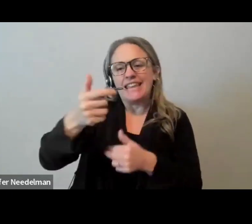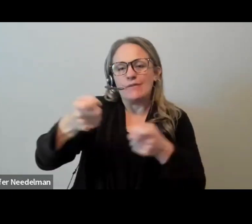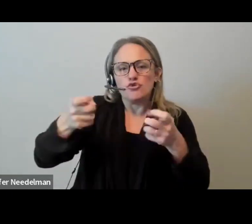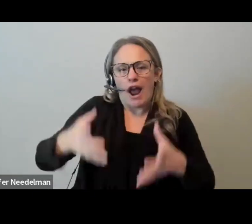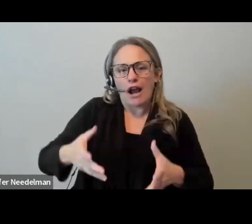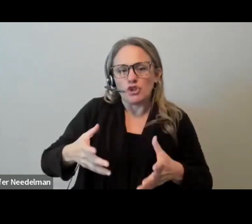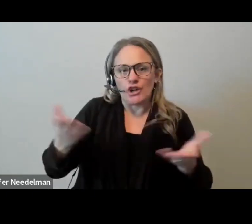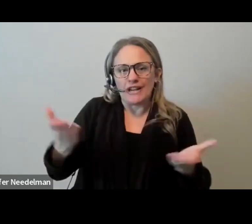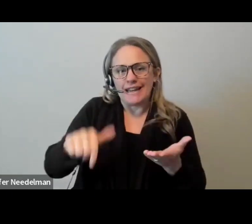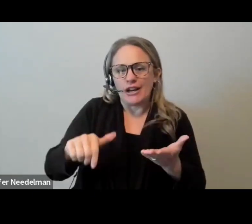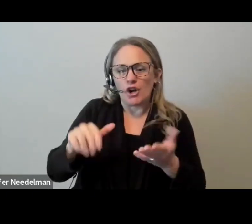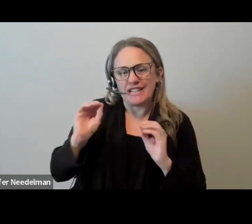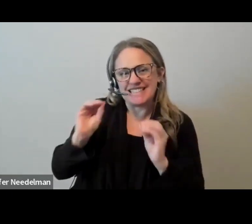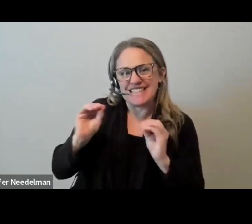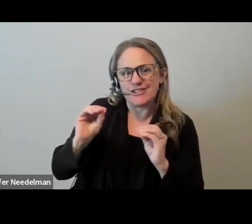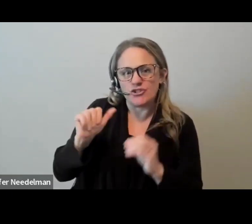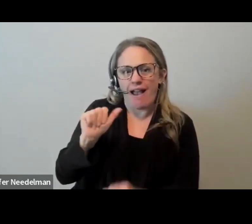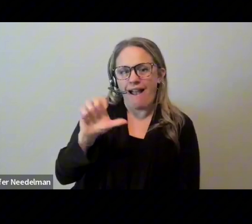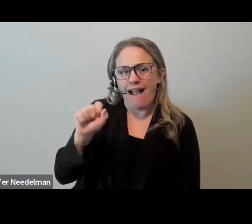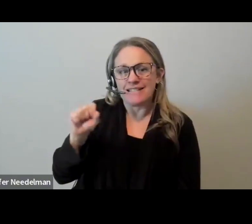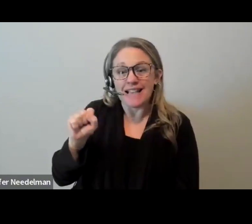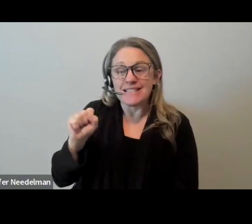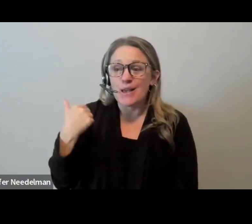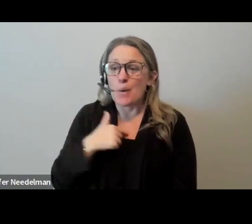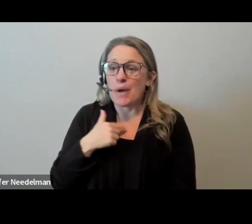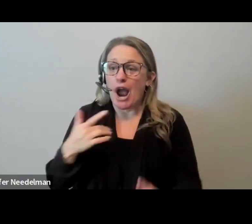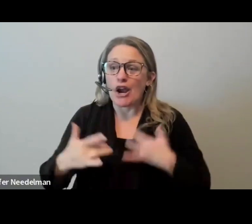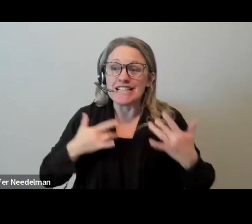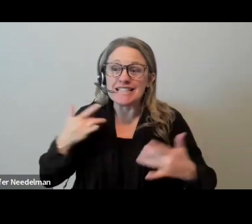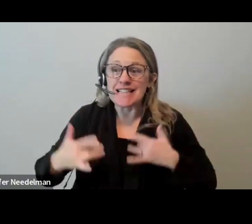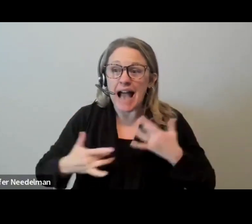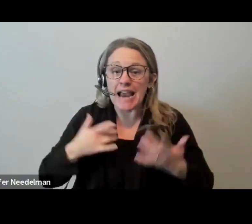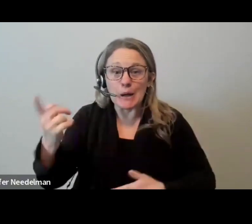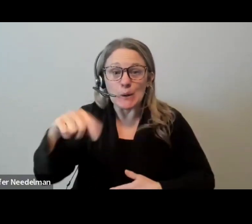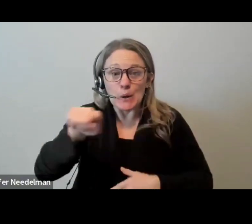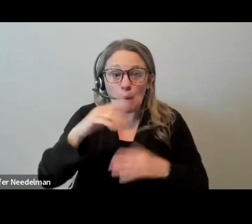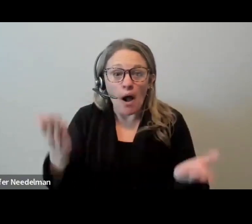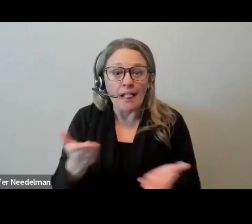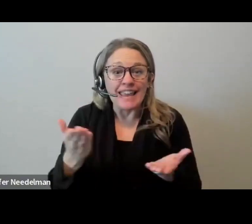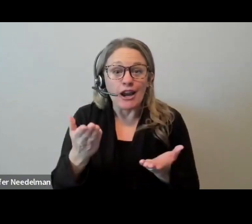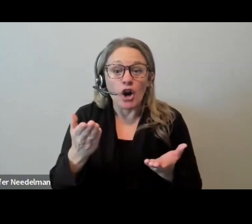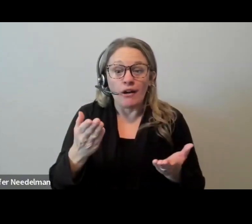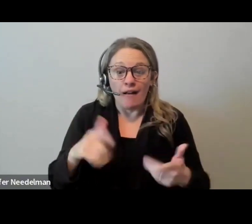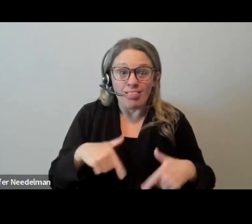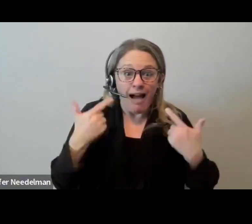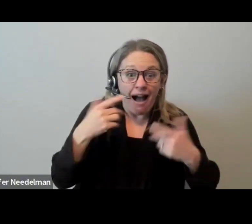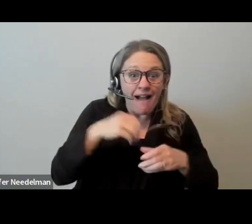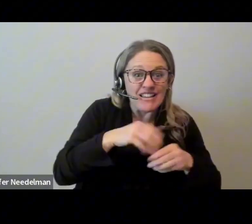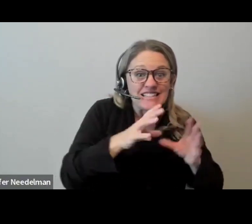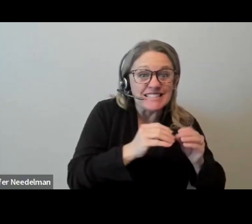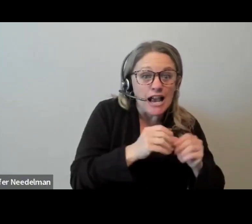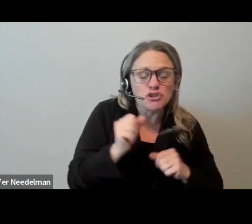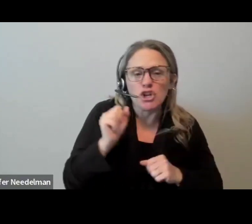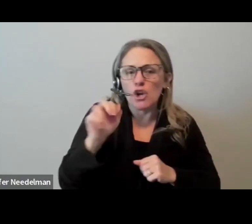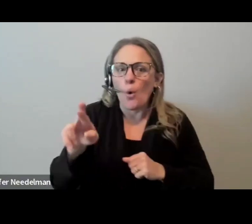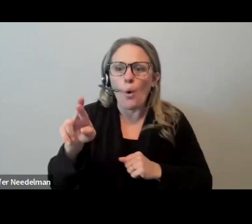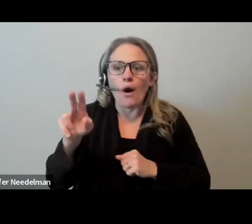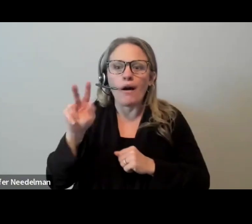and we're thrilled that you're spending this time with us, whether it's right now live in the session or you're revisiting these recordings later,